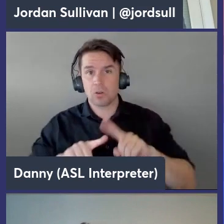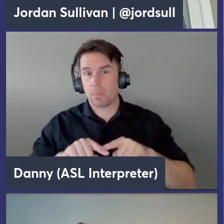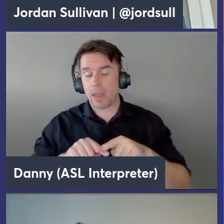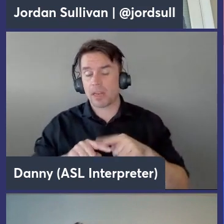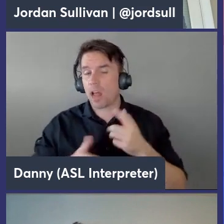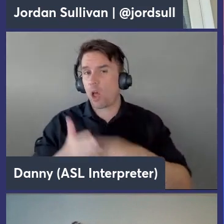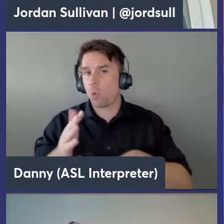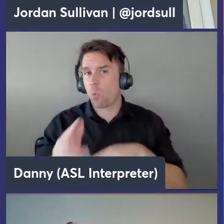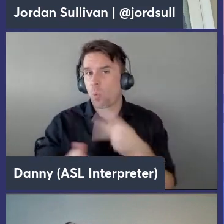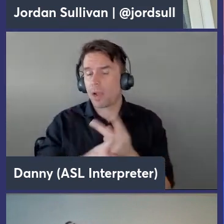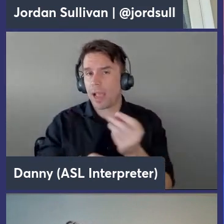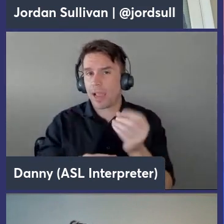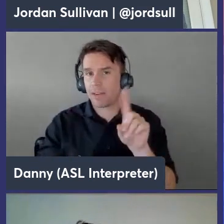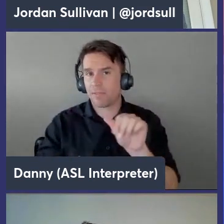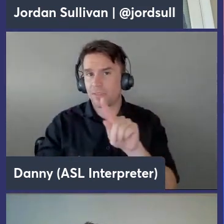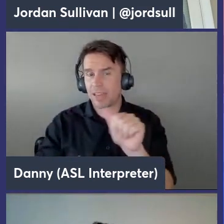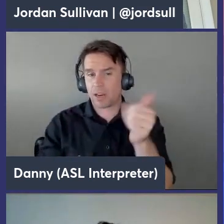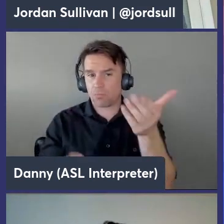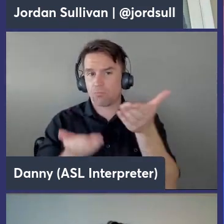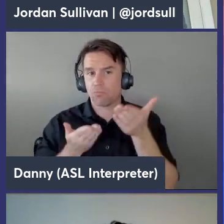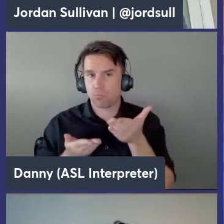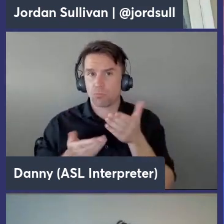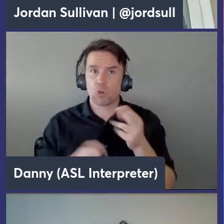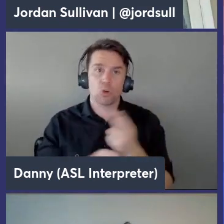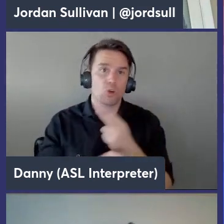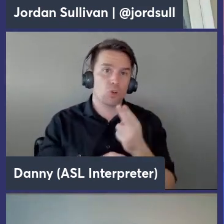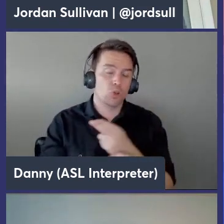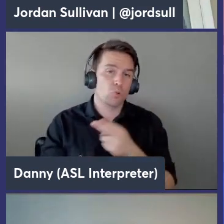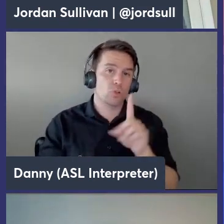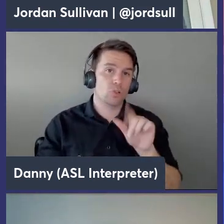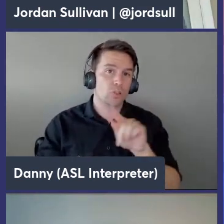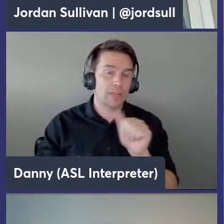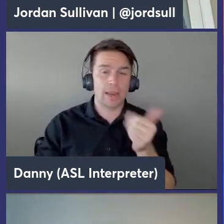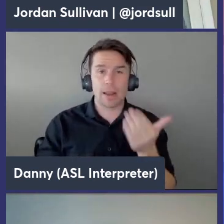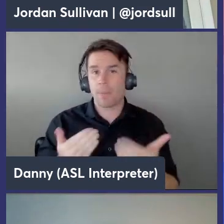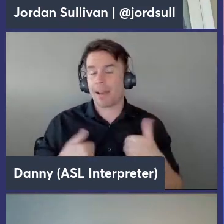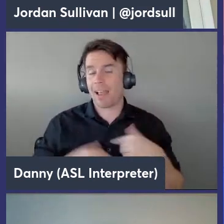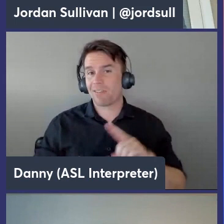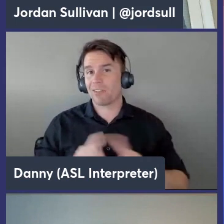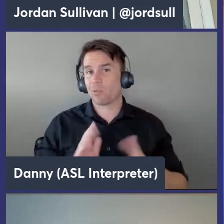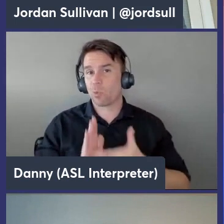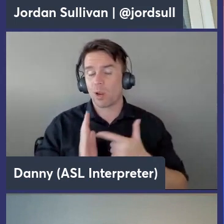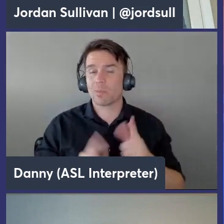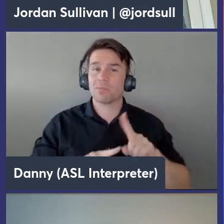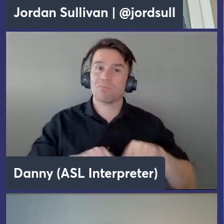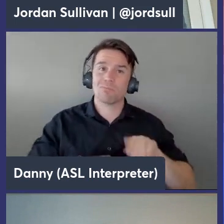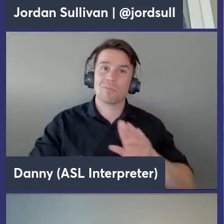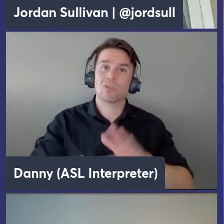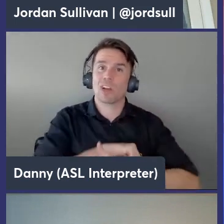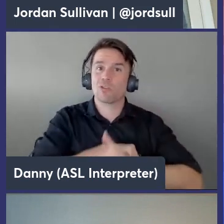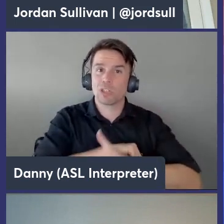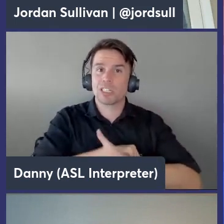that has different processing and storage requirements based on its country of origin. Or you may just wanna implement